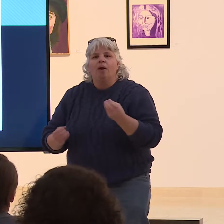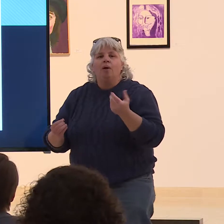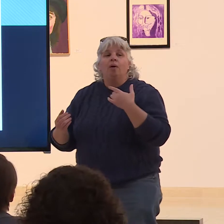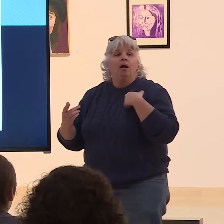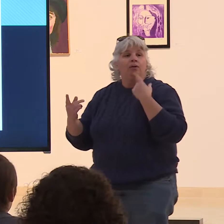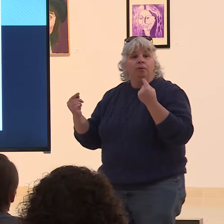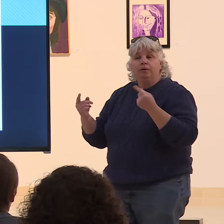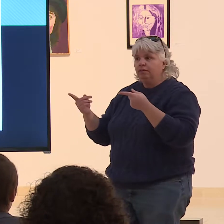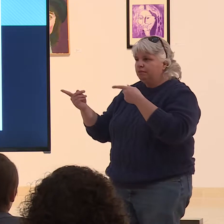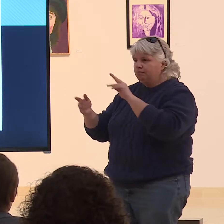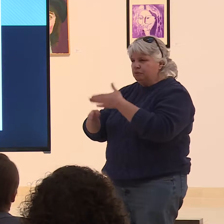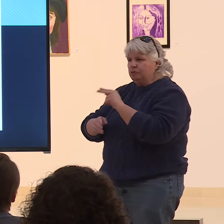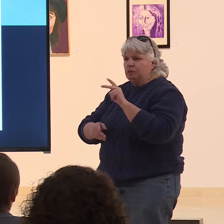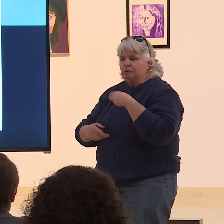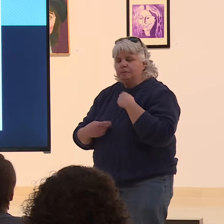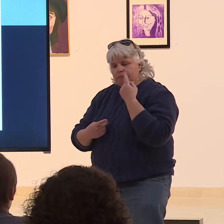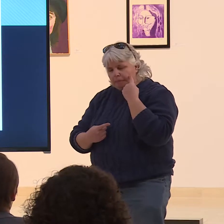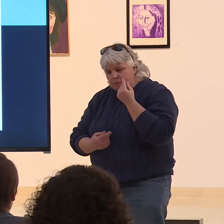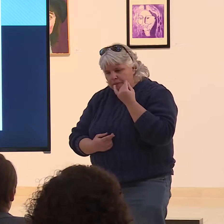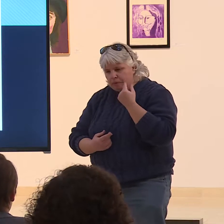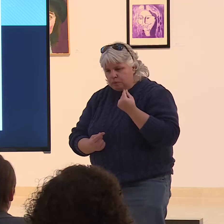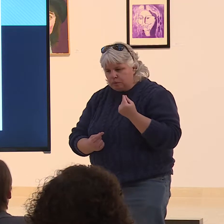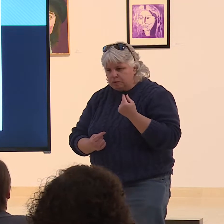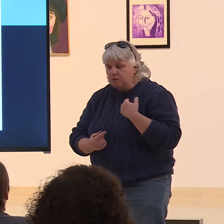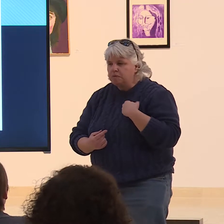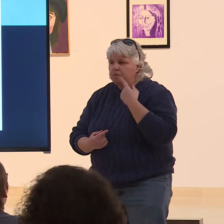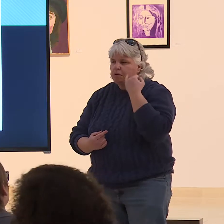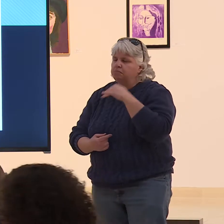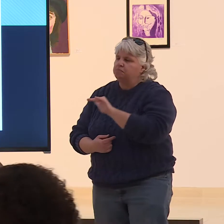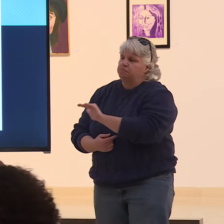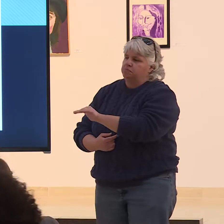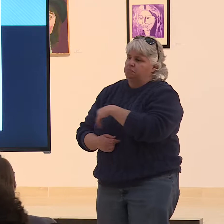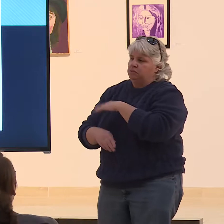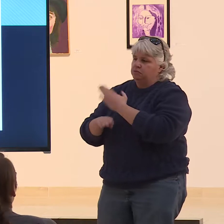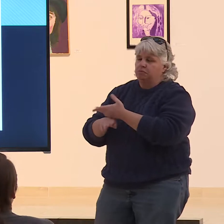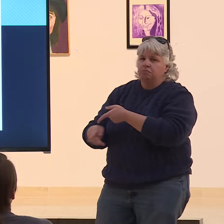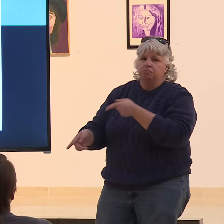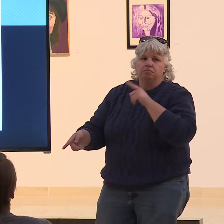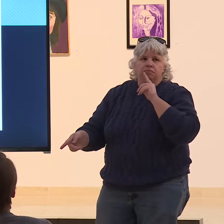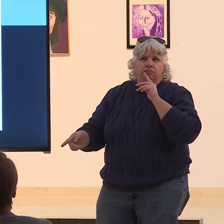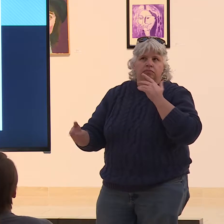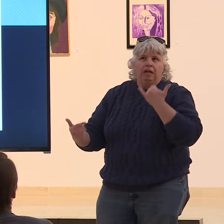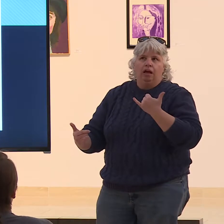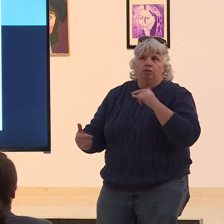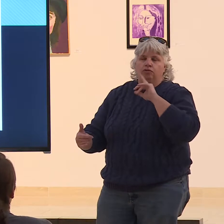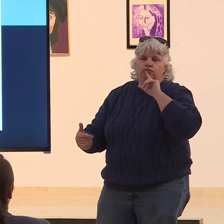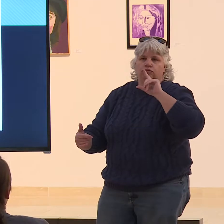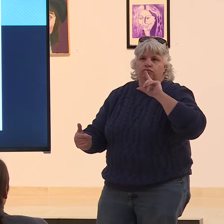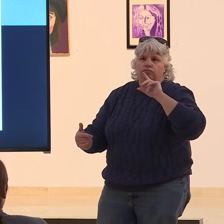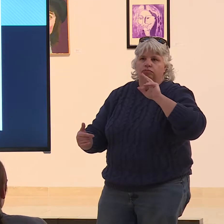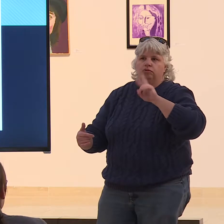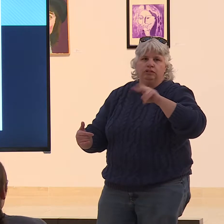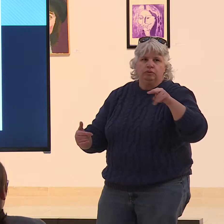tried to take care of that part of his life, but I was thinking about the idea of the note motif.